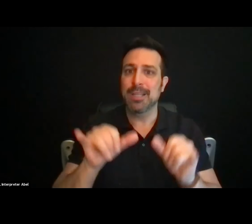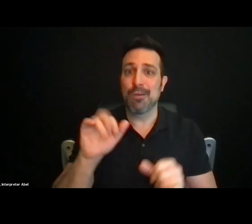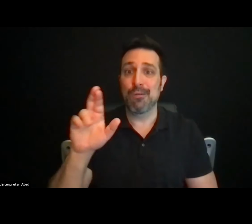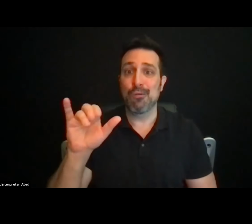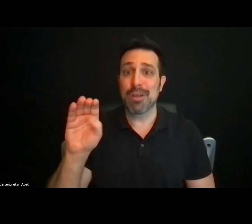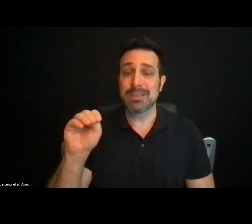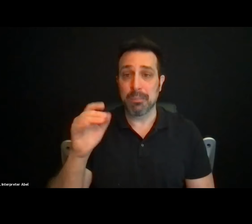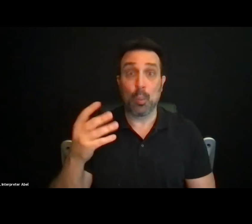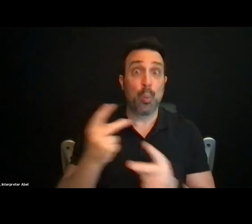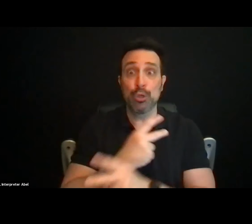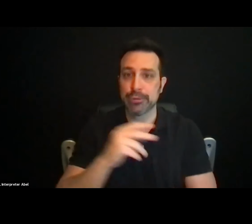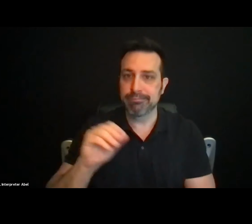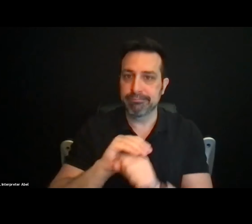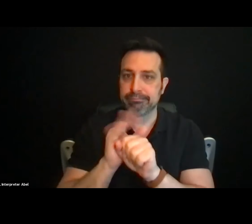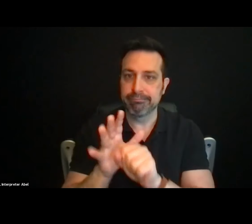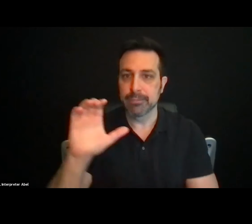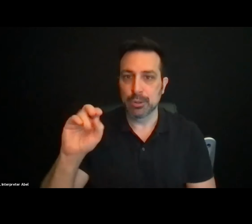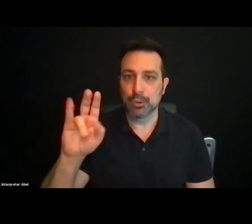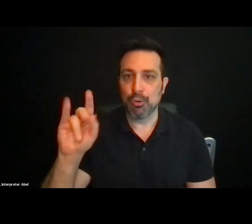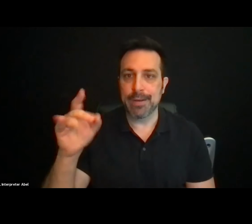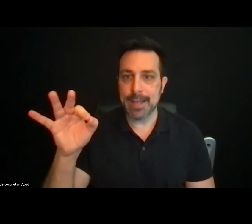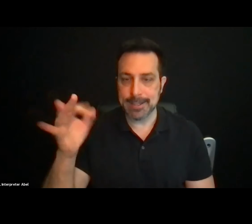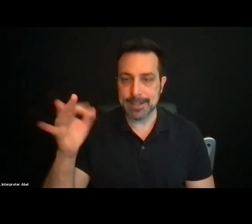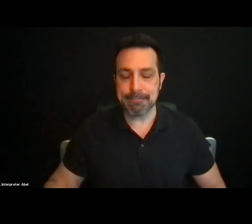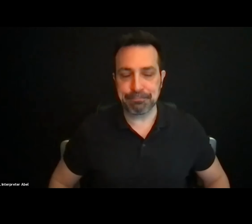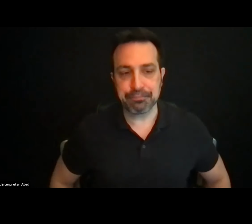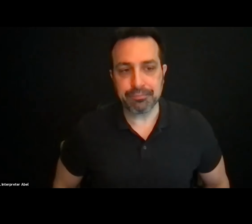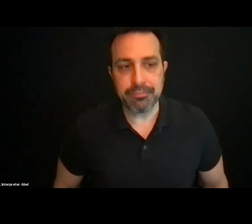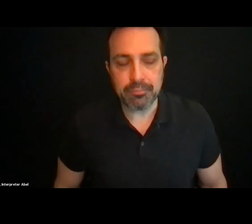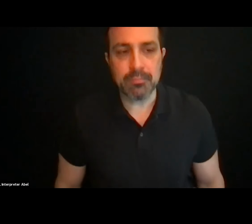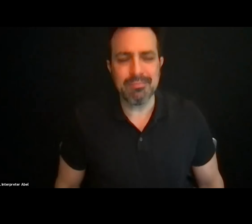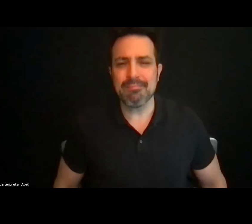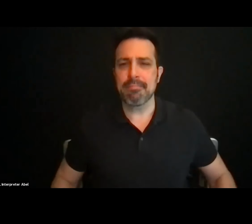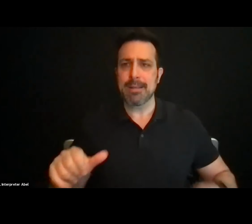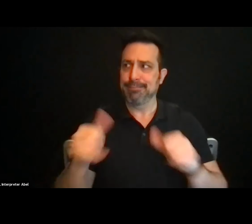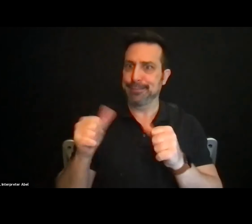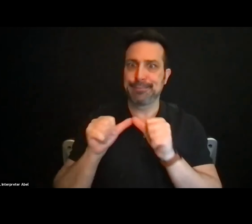mass incarceration and less access to good health care and good schools. The harms of